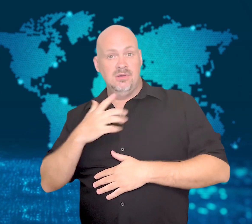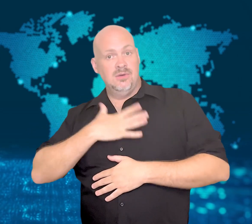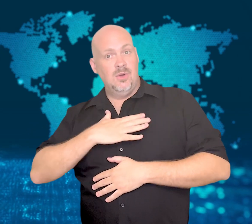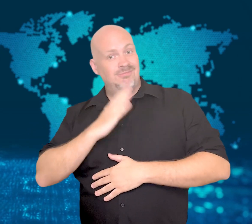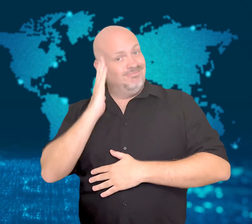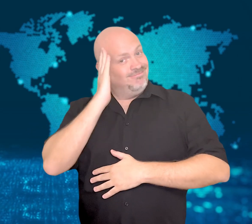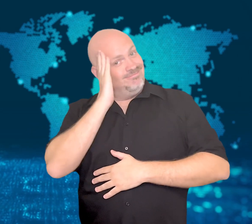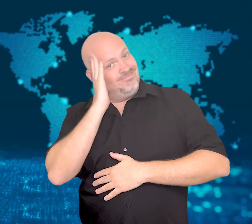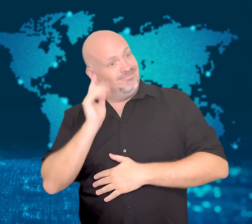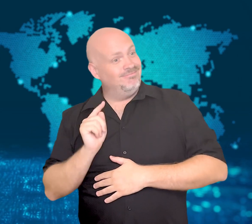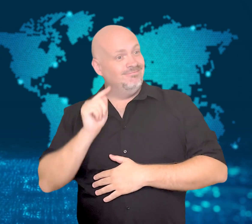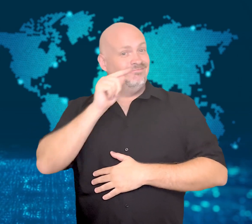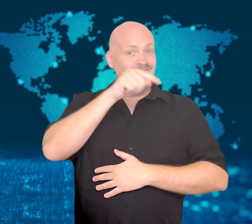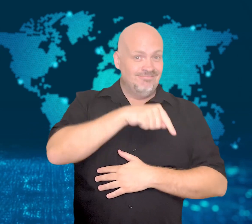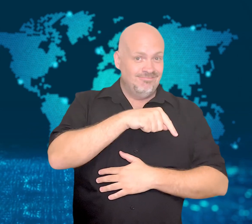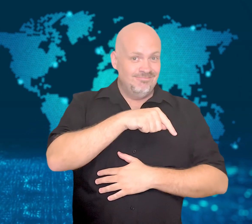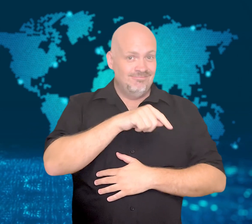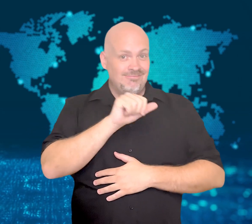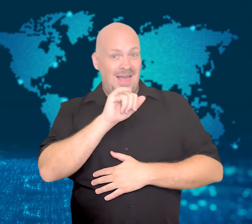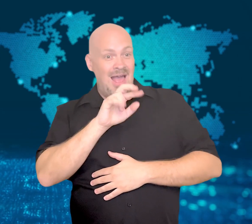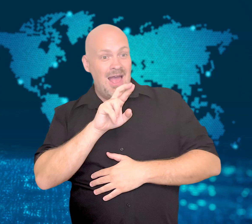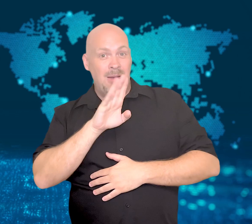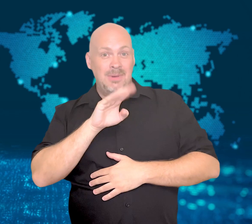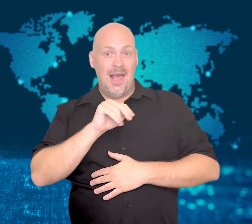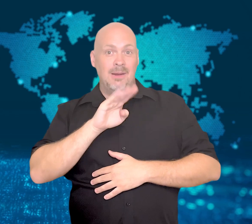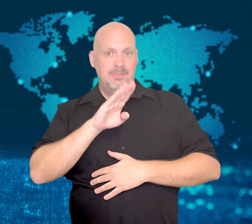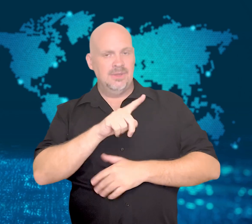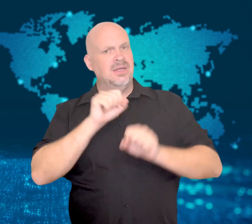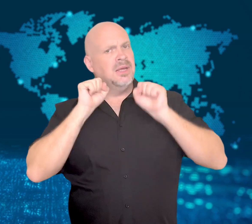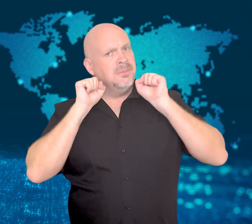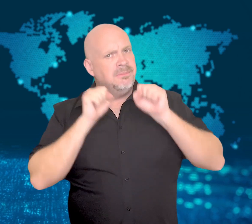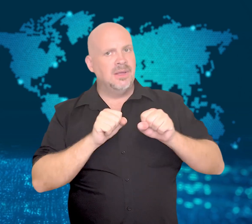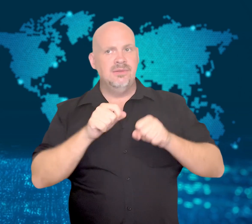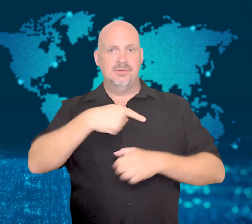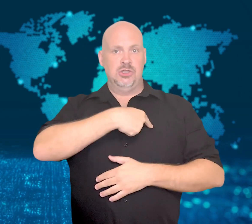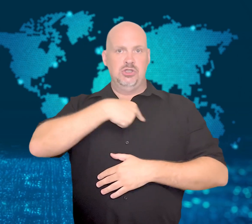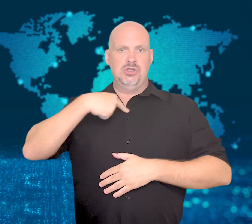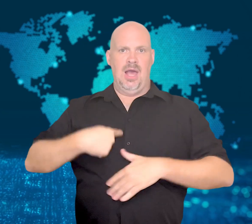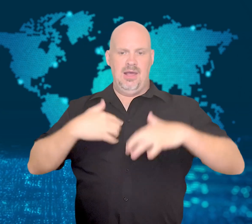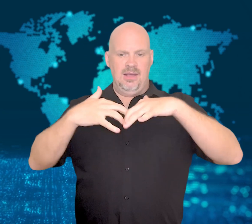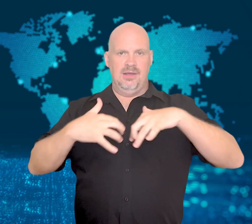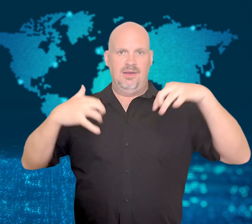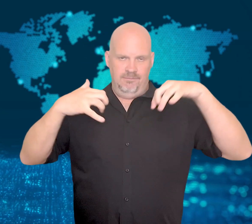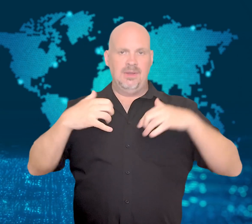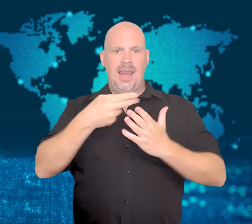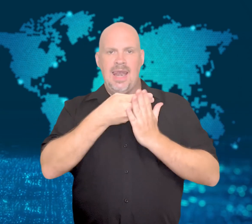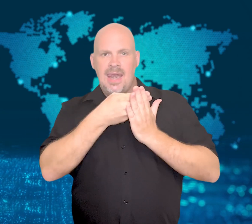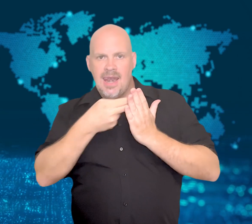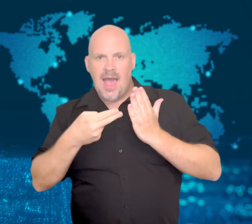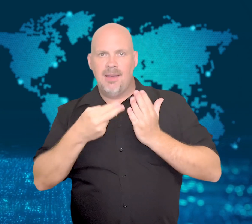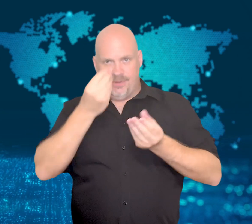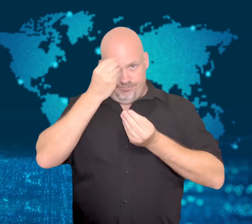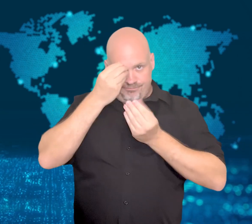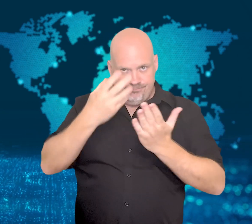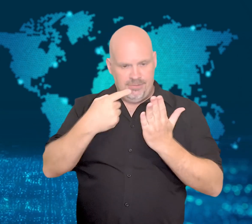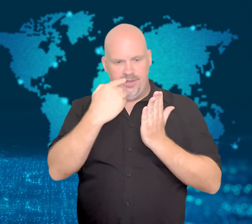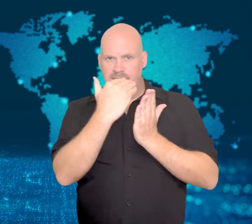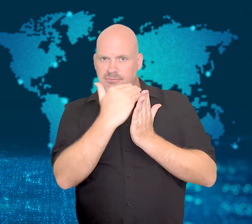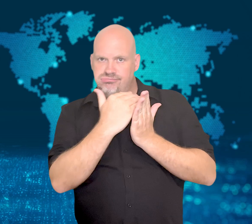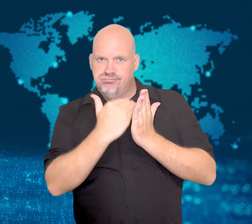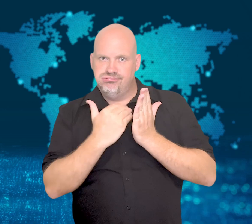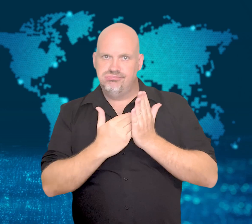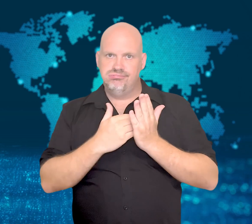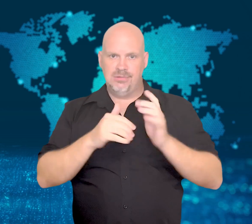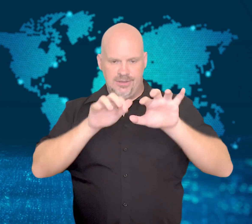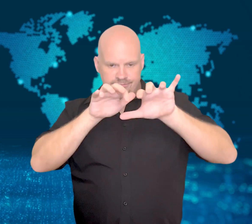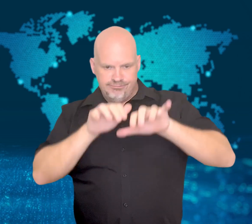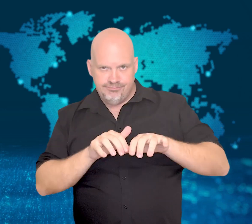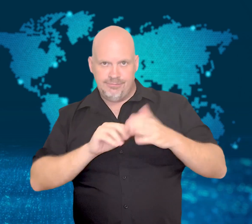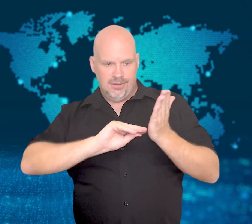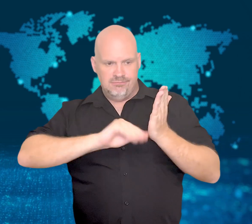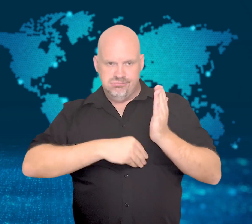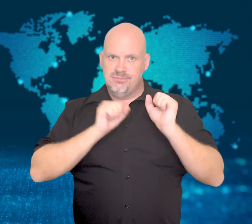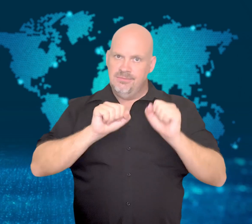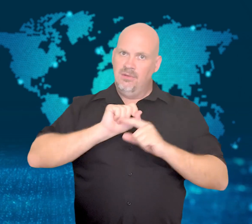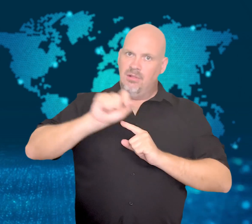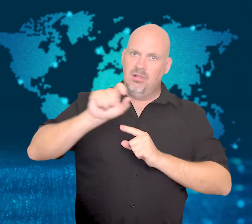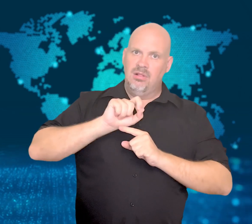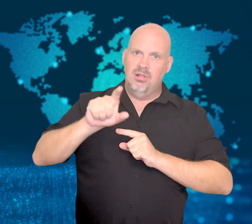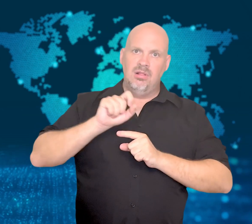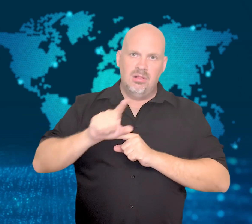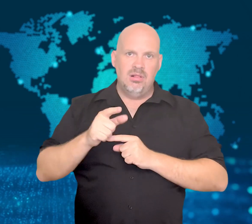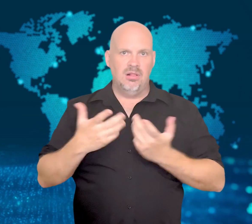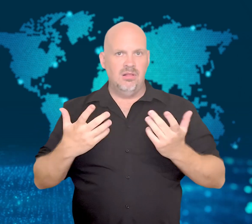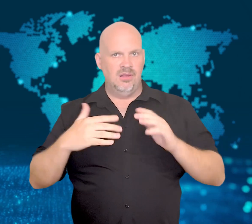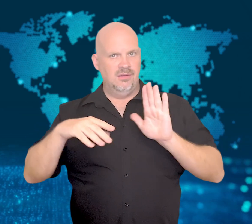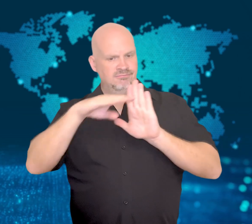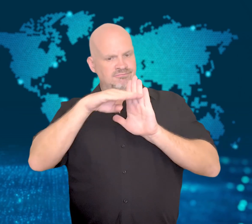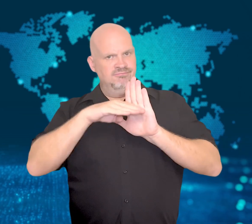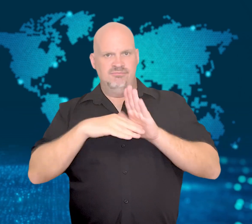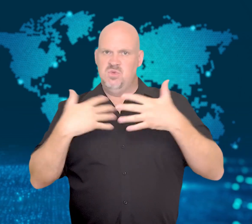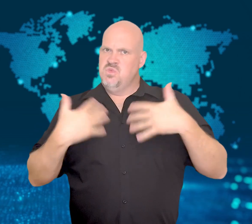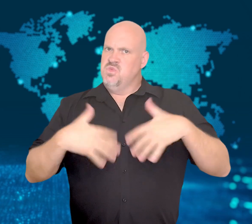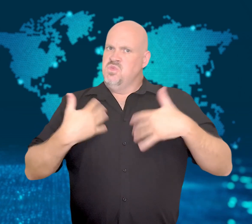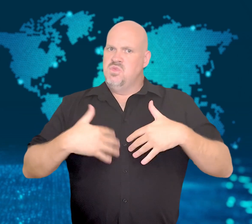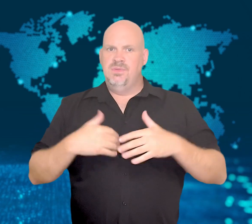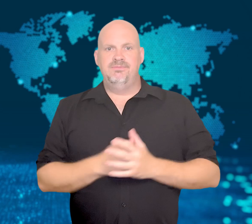and difficult for the company to operate there.